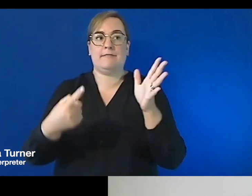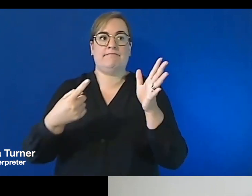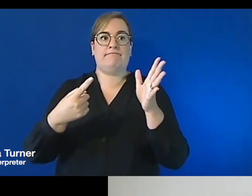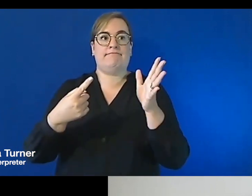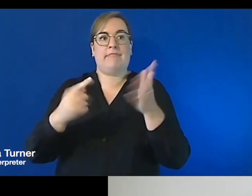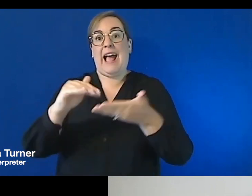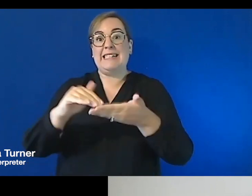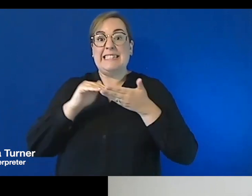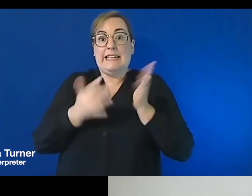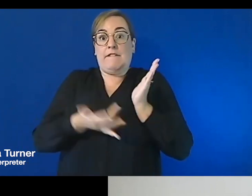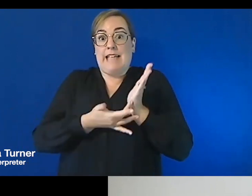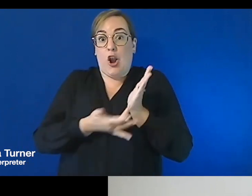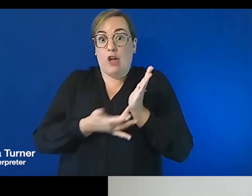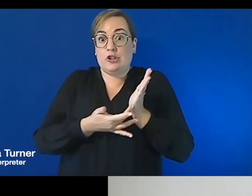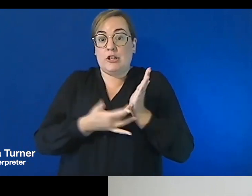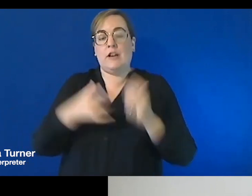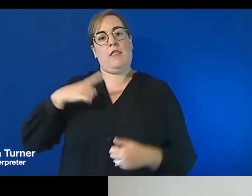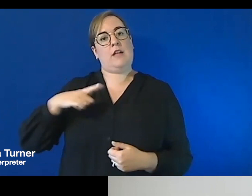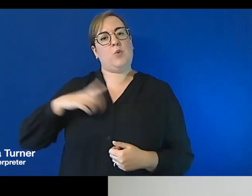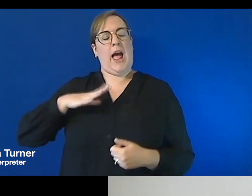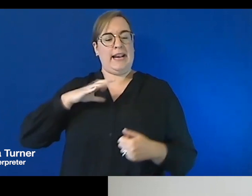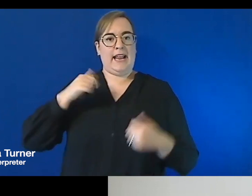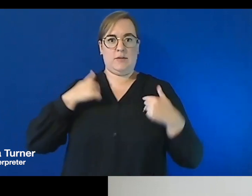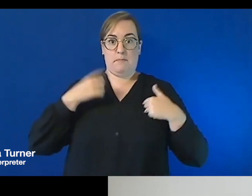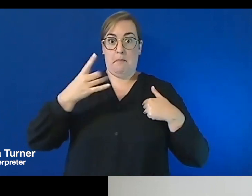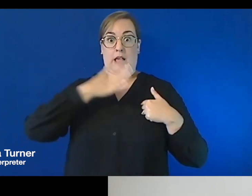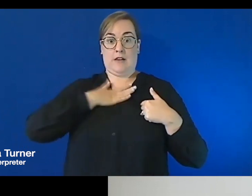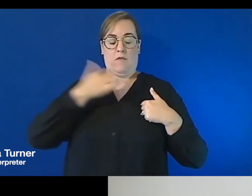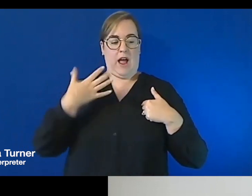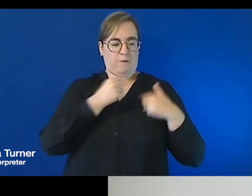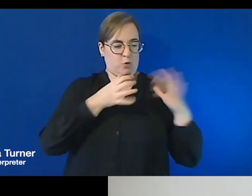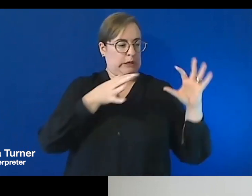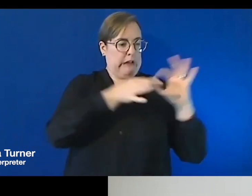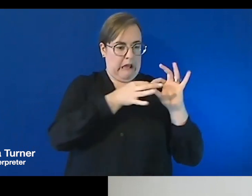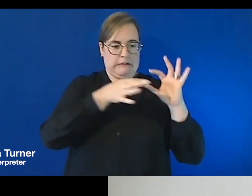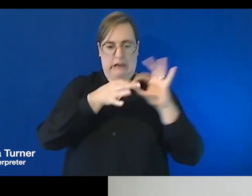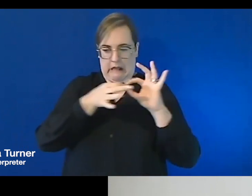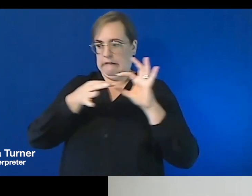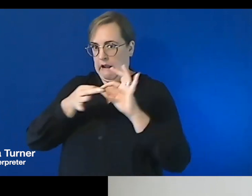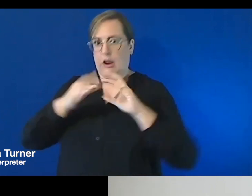Which why I need to connect many dots in research and which why I spend significant time